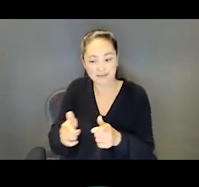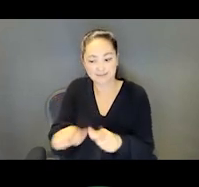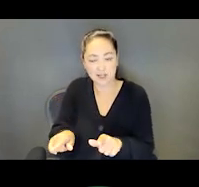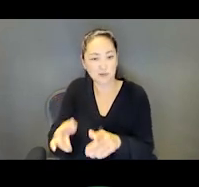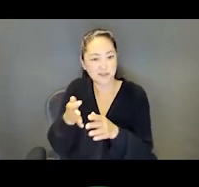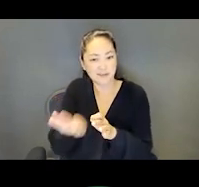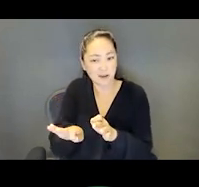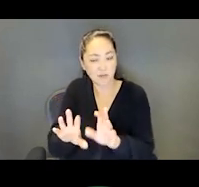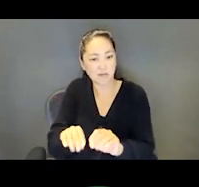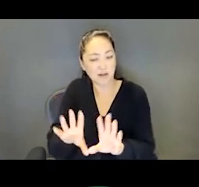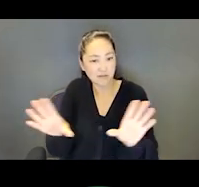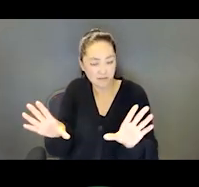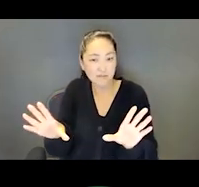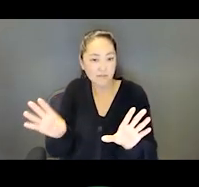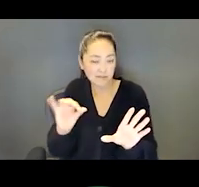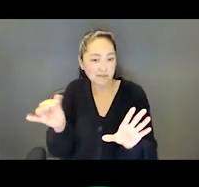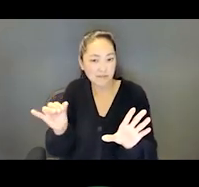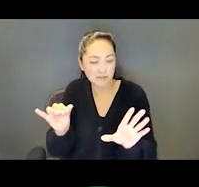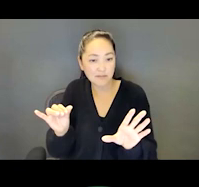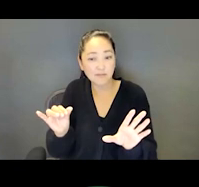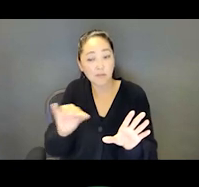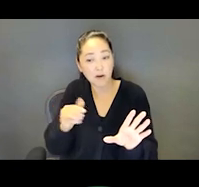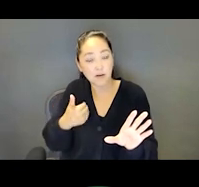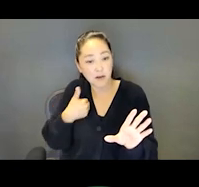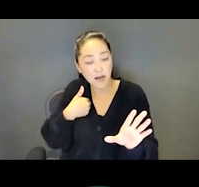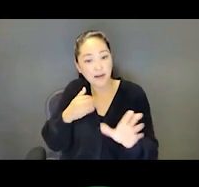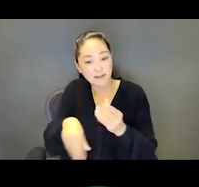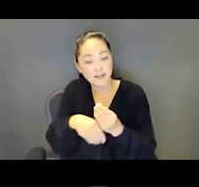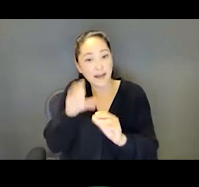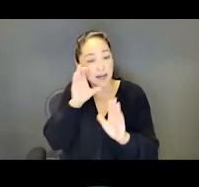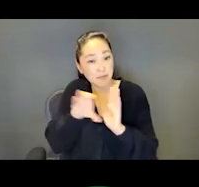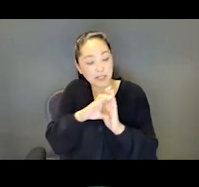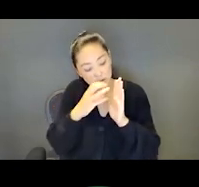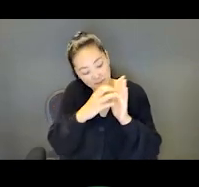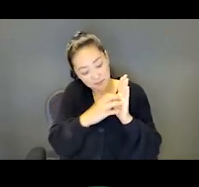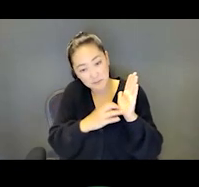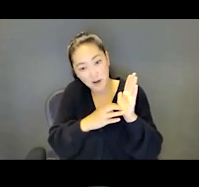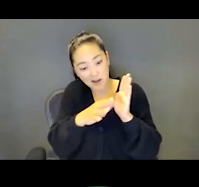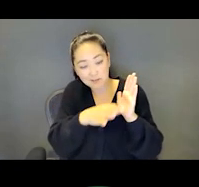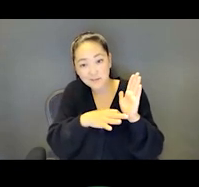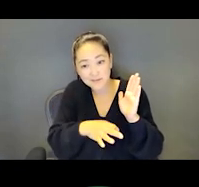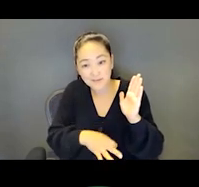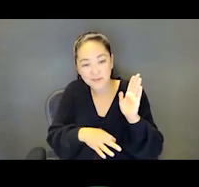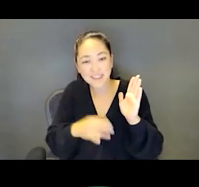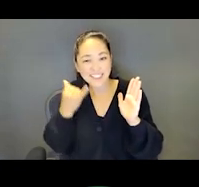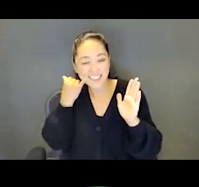But also that your pictures have just descriptions of course.